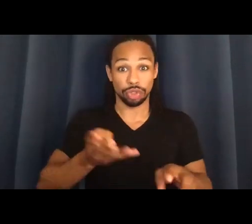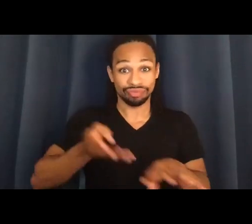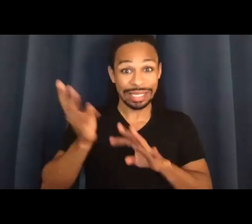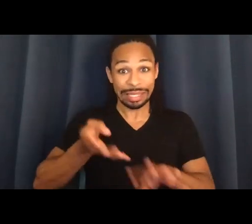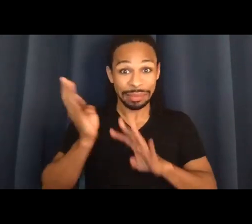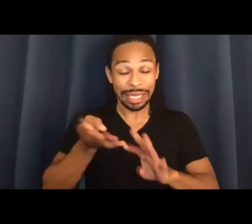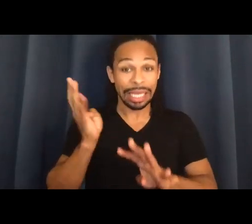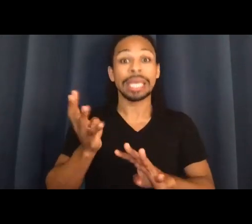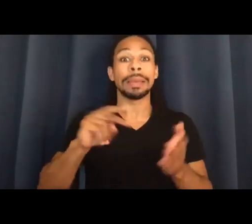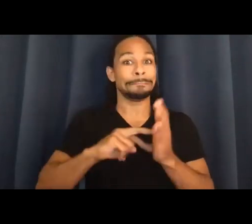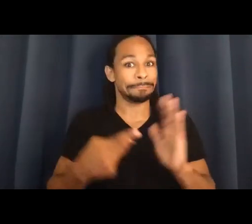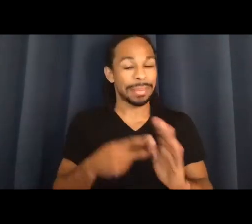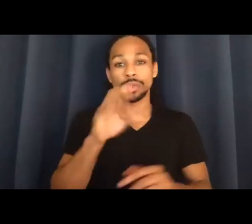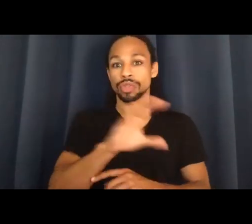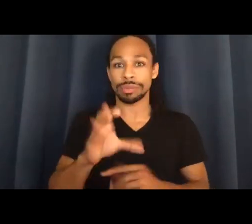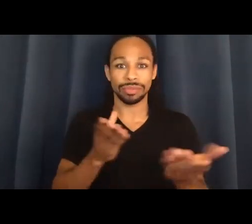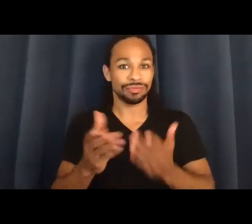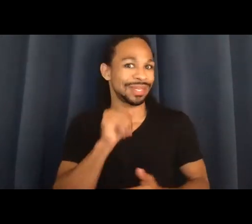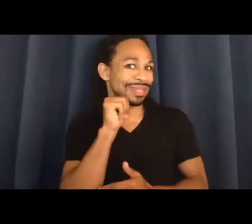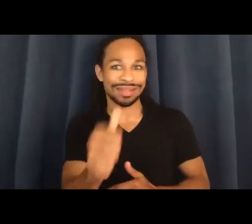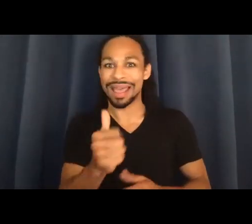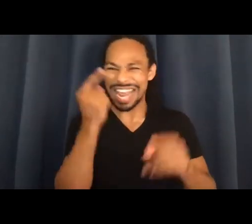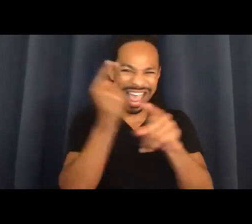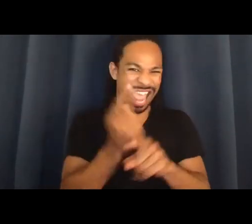service does not stream as accurately as we would like to, so therefore